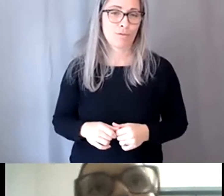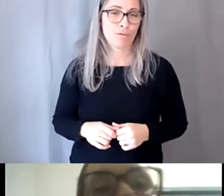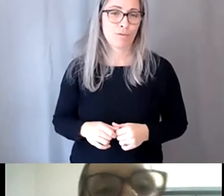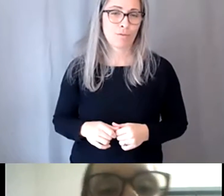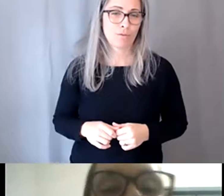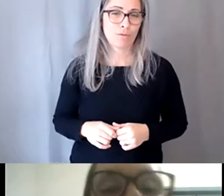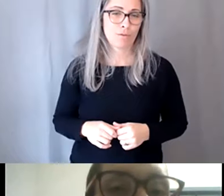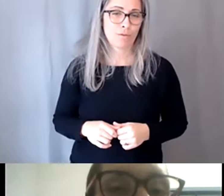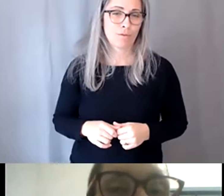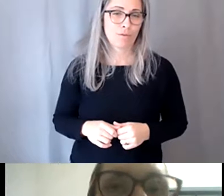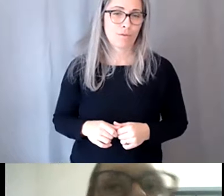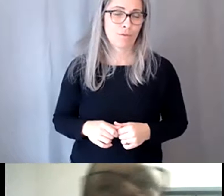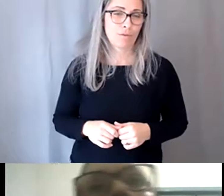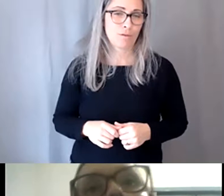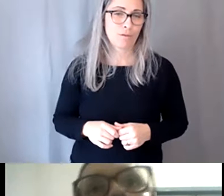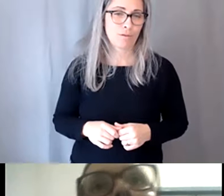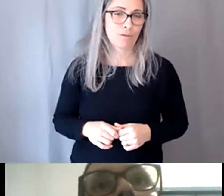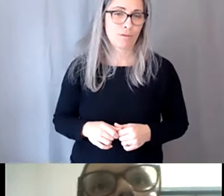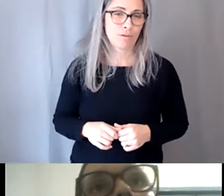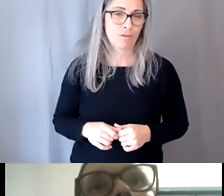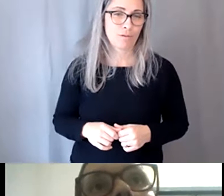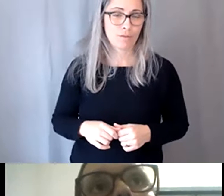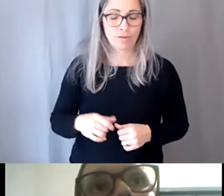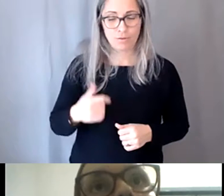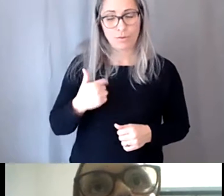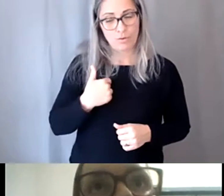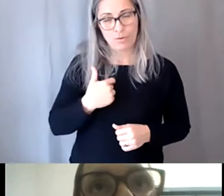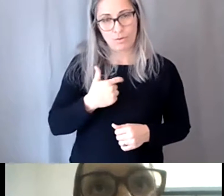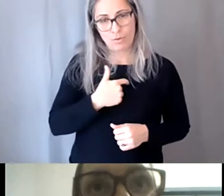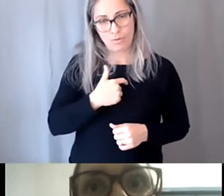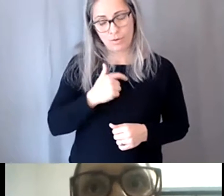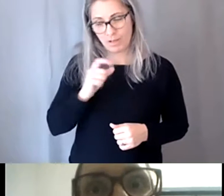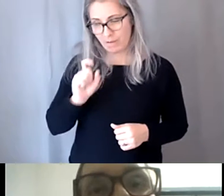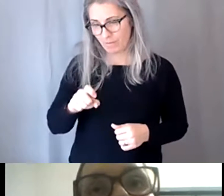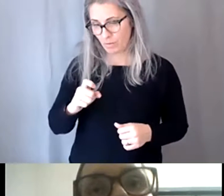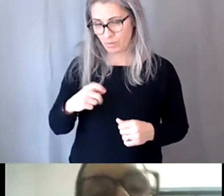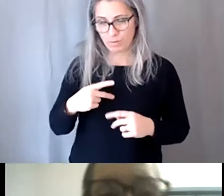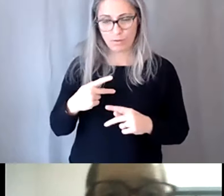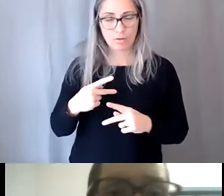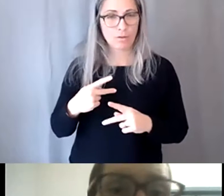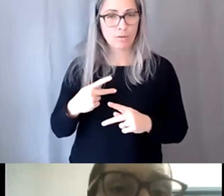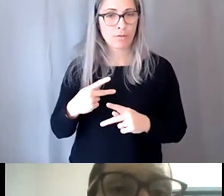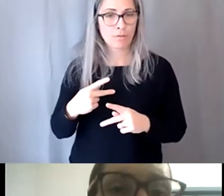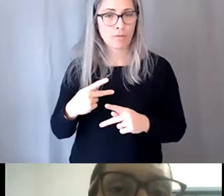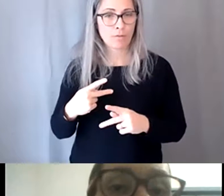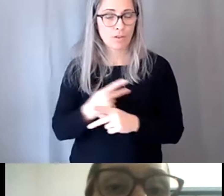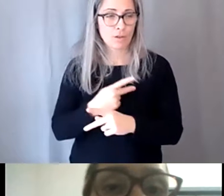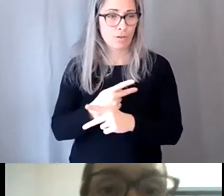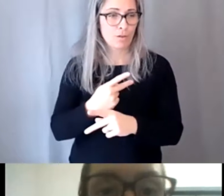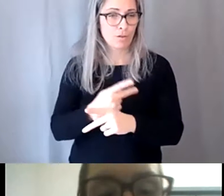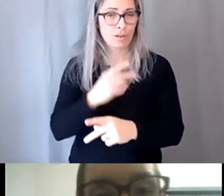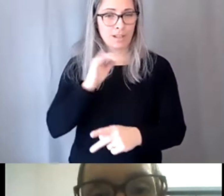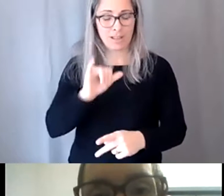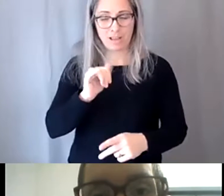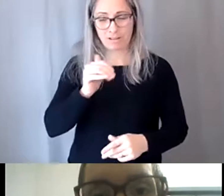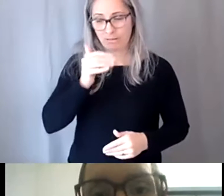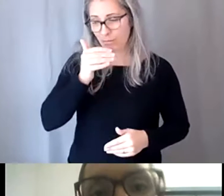passing through a big process